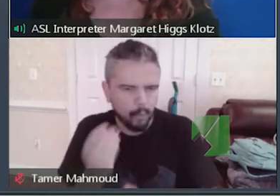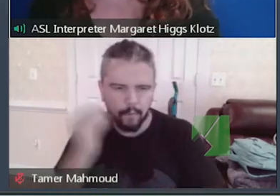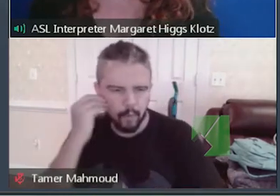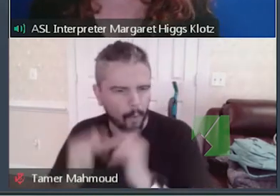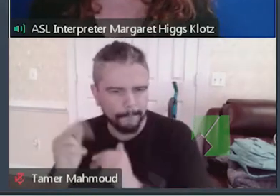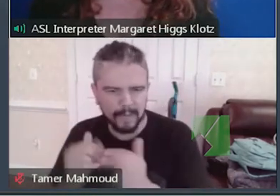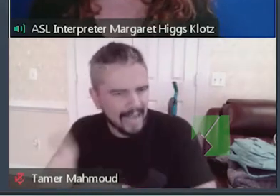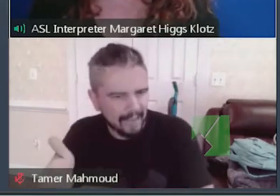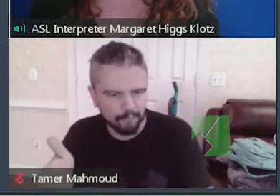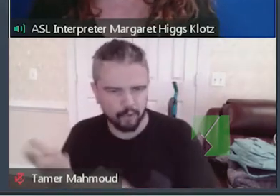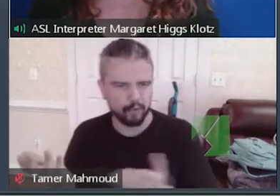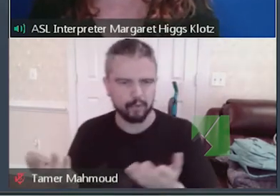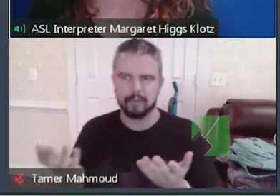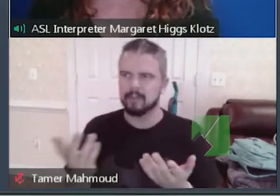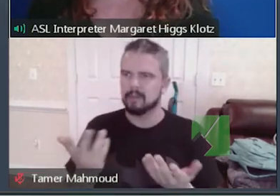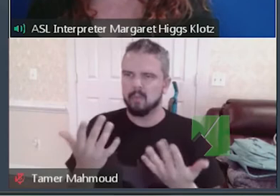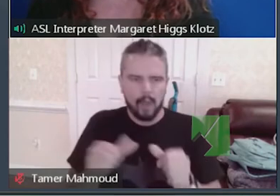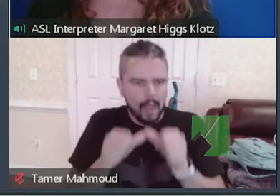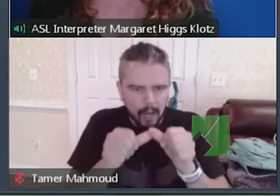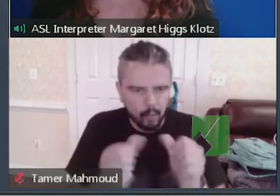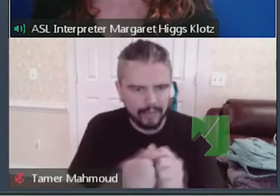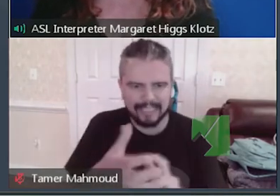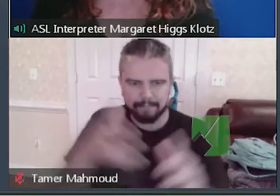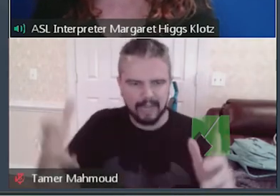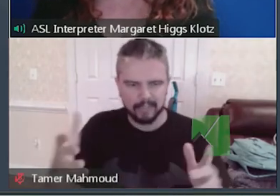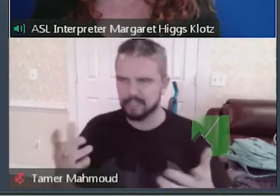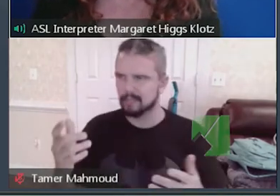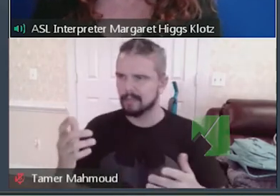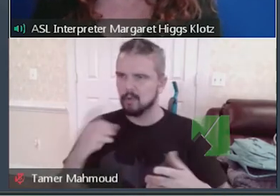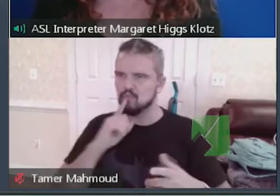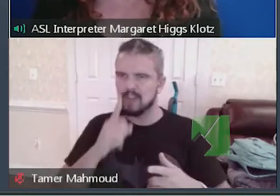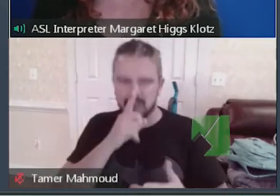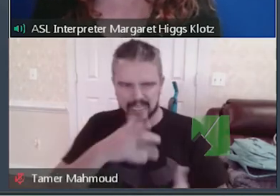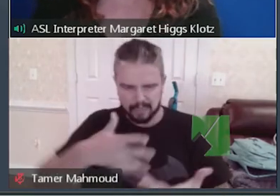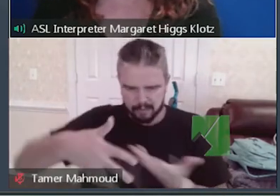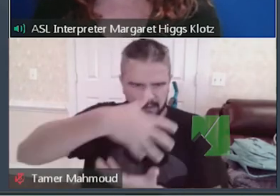And they're PG County saying they're there first, but now with the expansion,